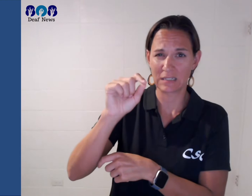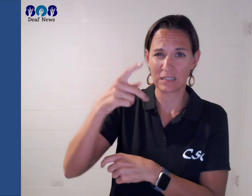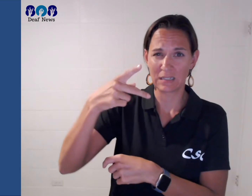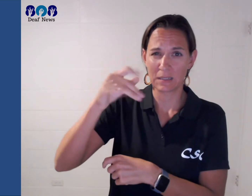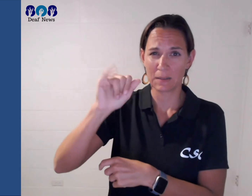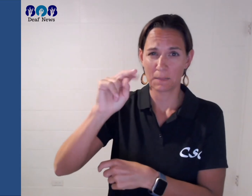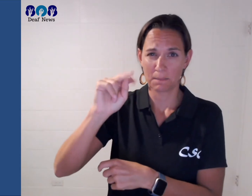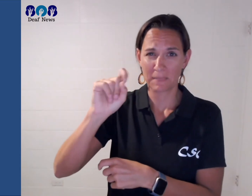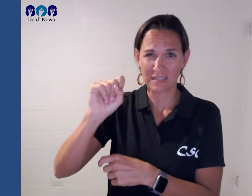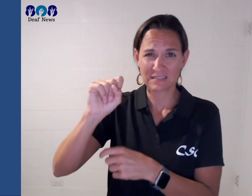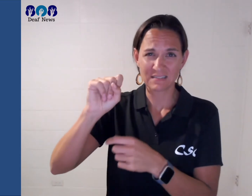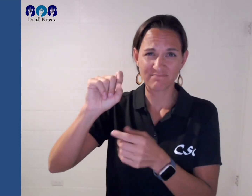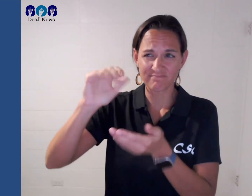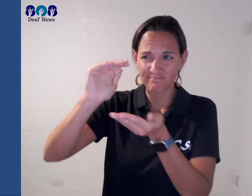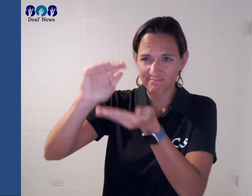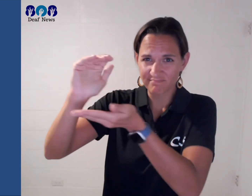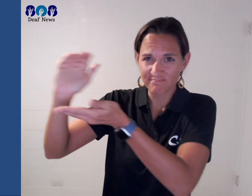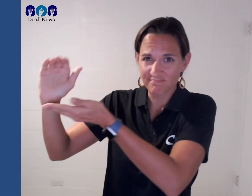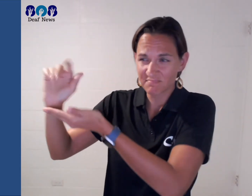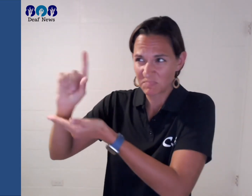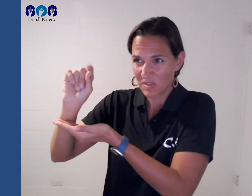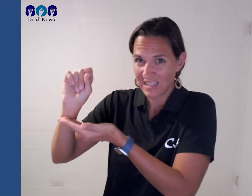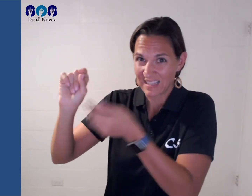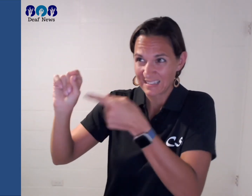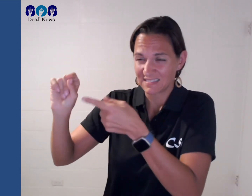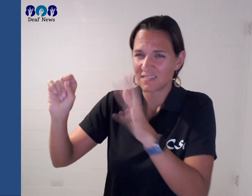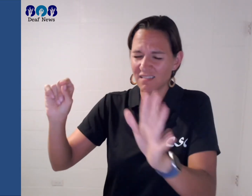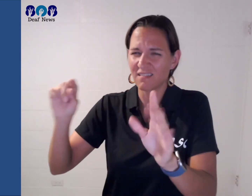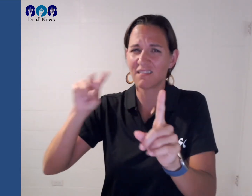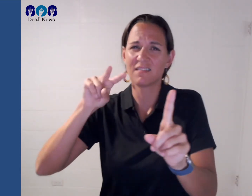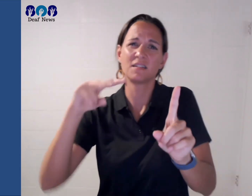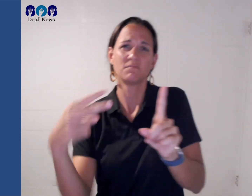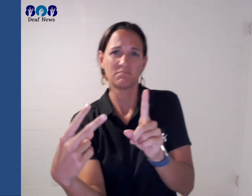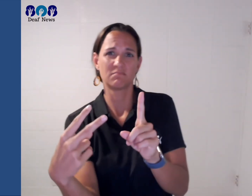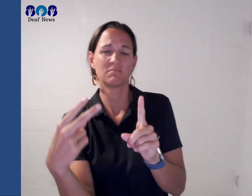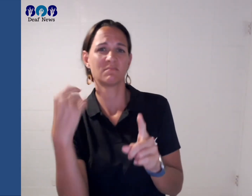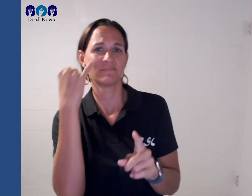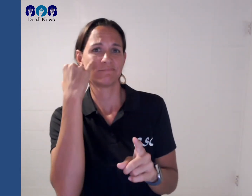To put this in perspective, if hospitals have only 20 pints of blood